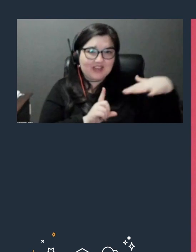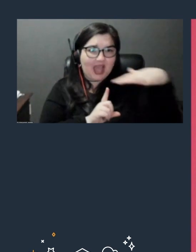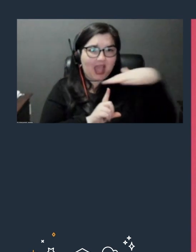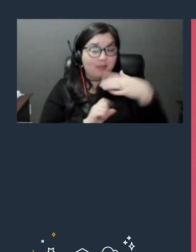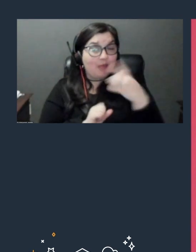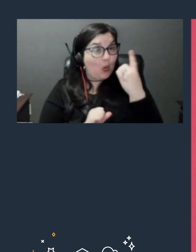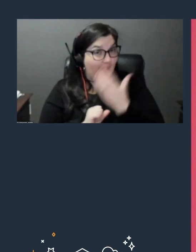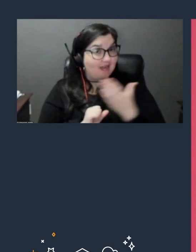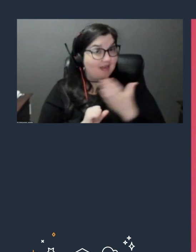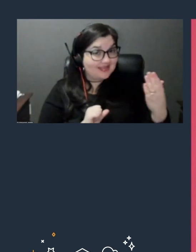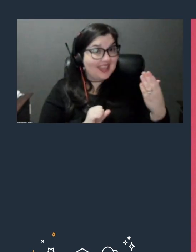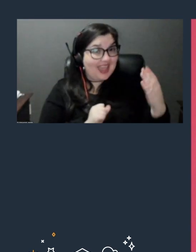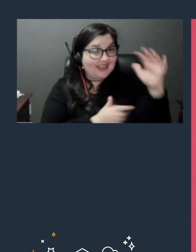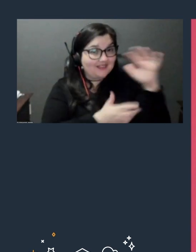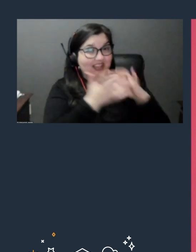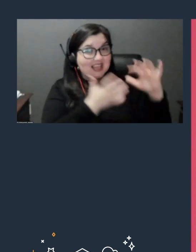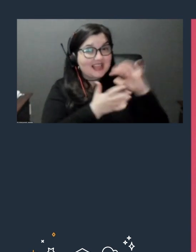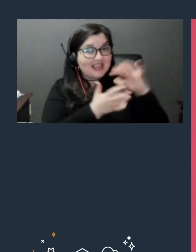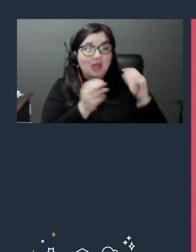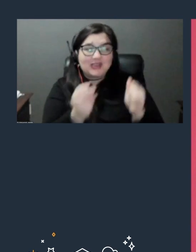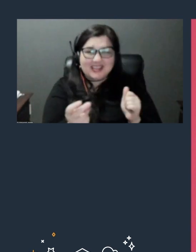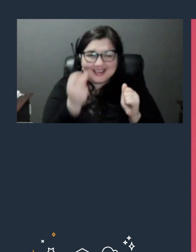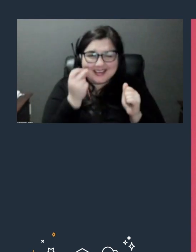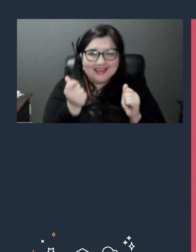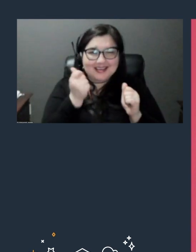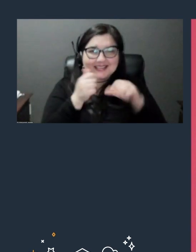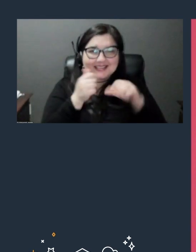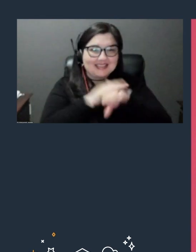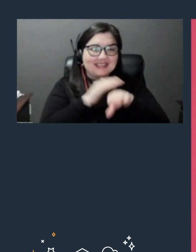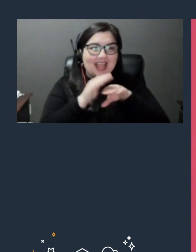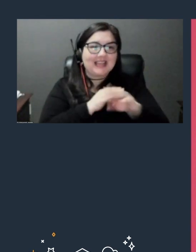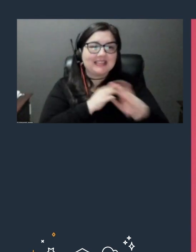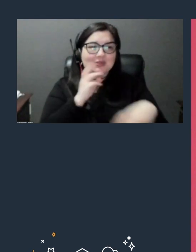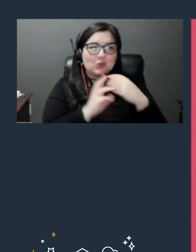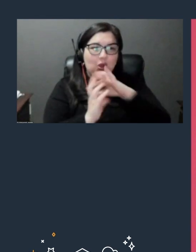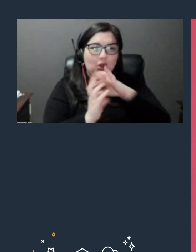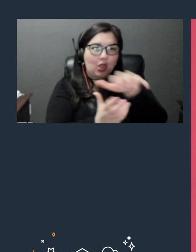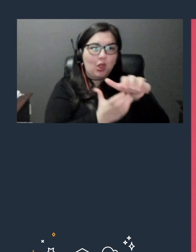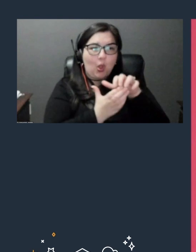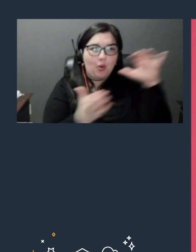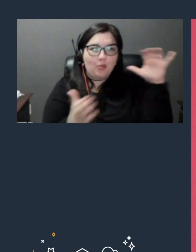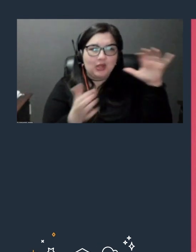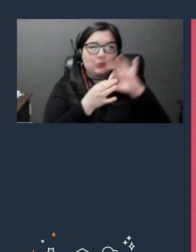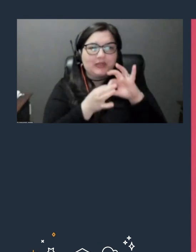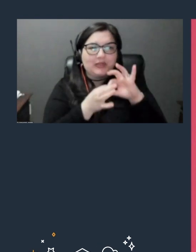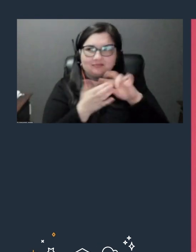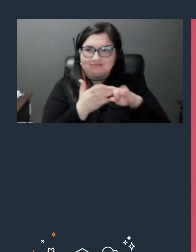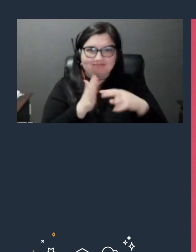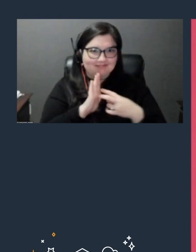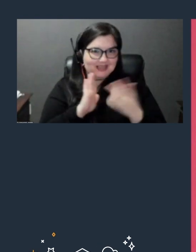is instant access to global reach. What we mean by that is, you know, increasingly,